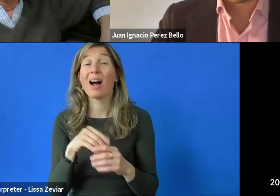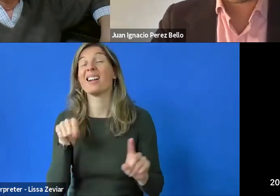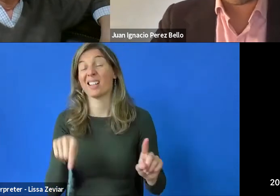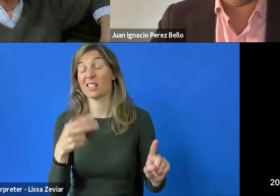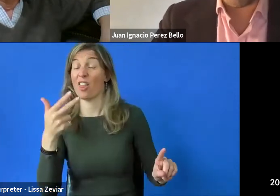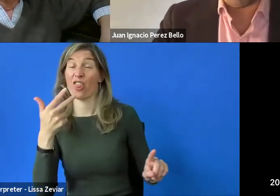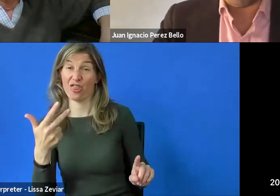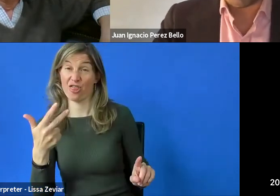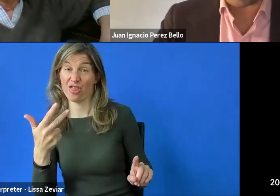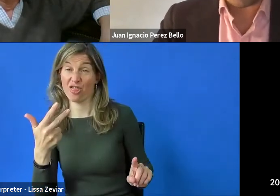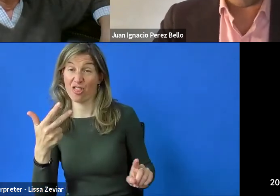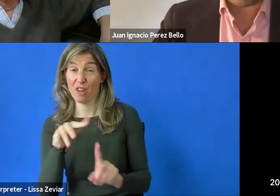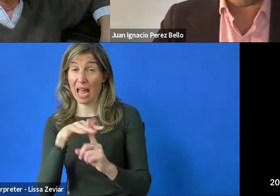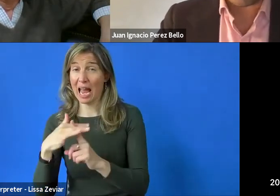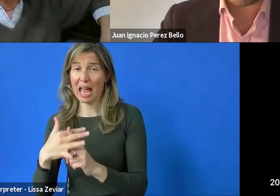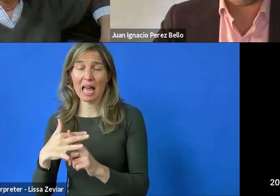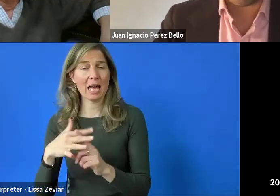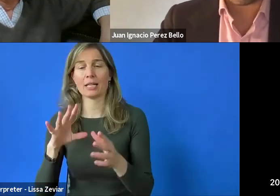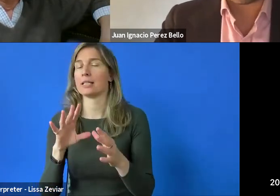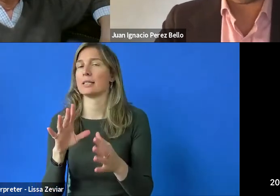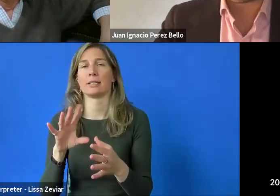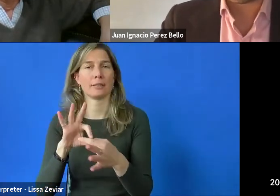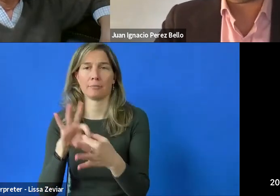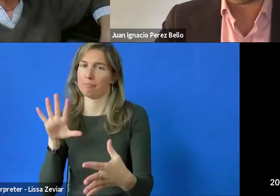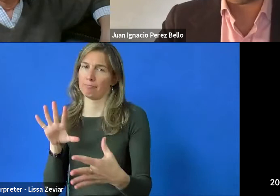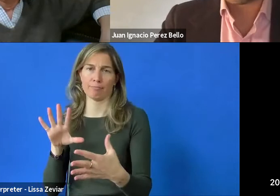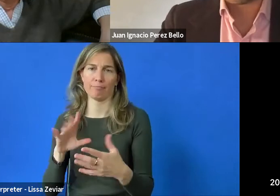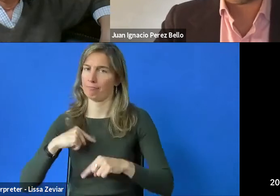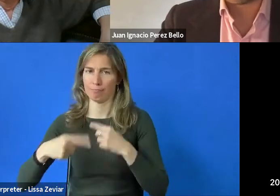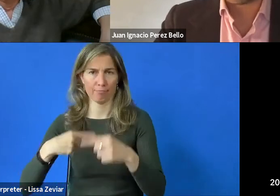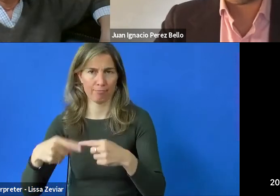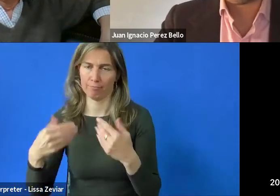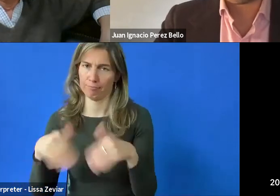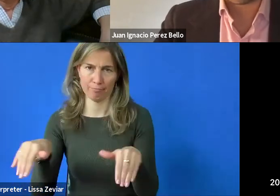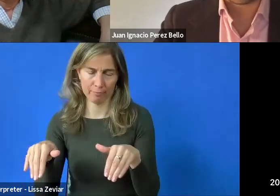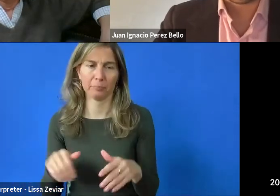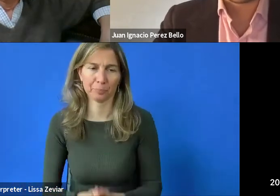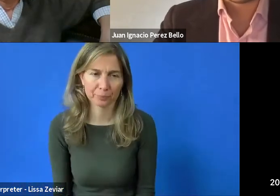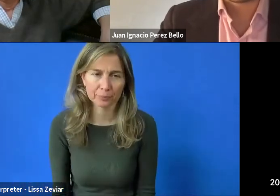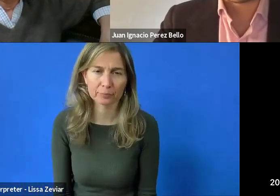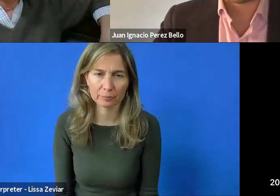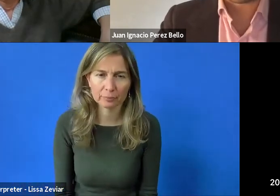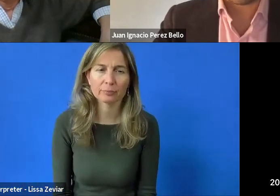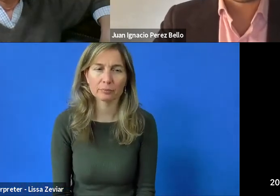but they have been in the recent sessions three more that remain to be publicized.